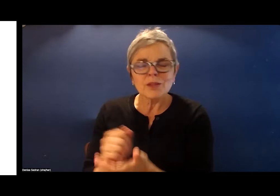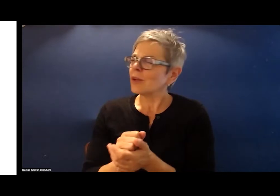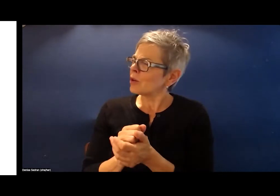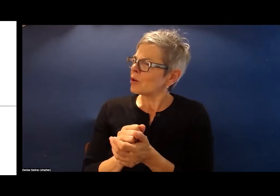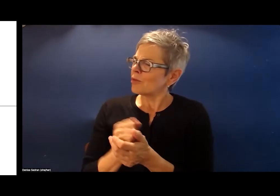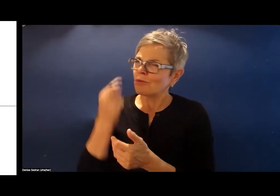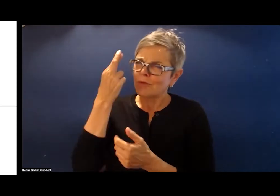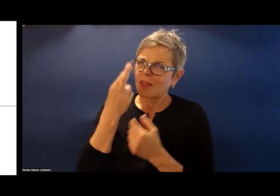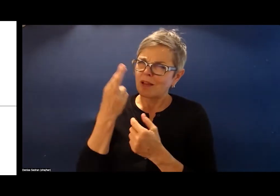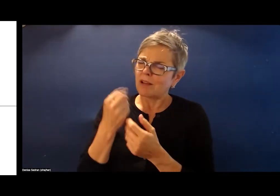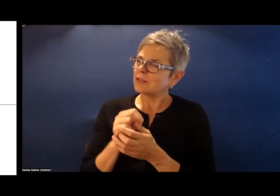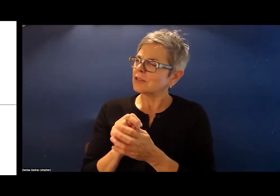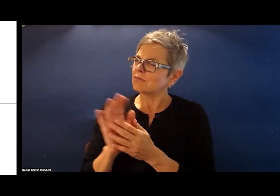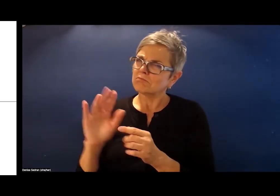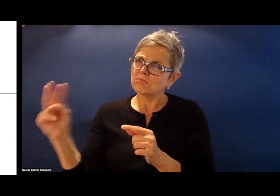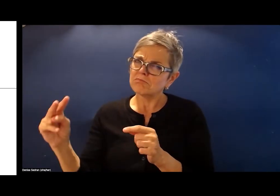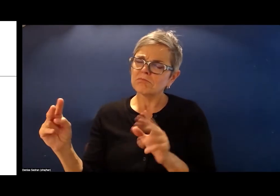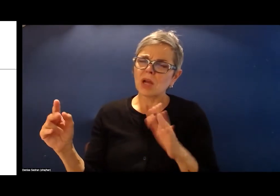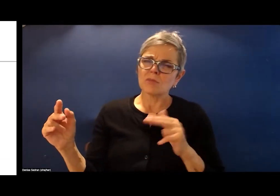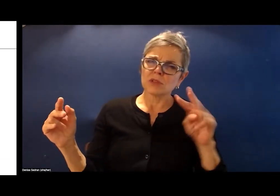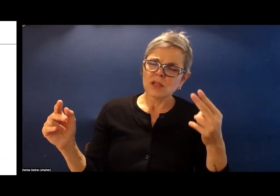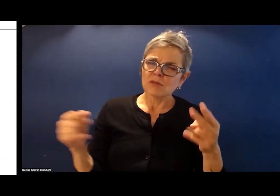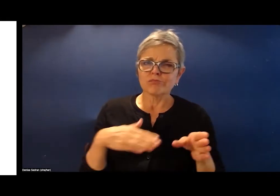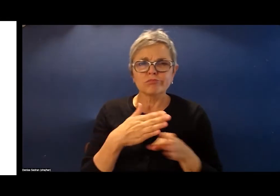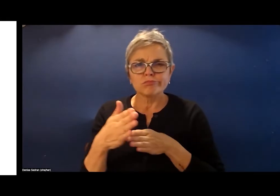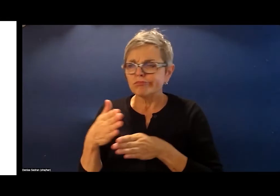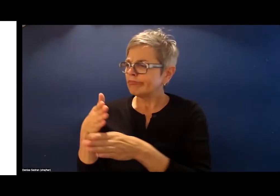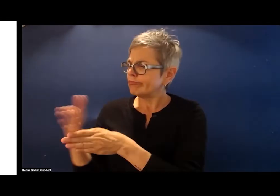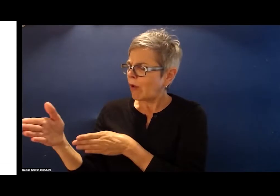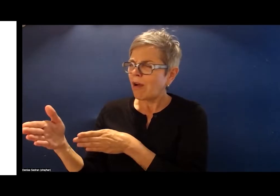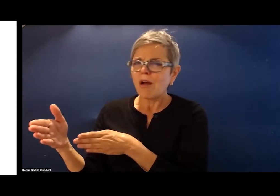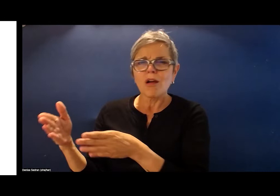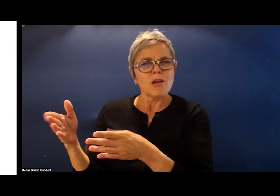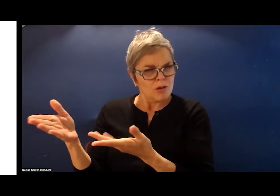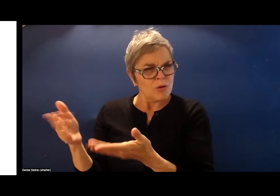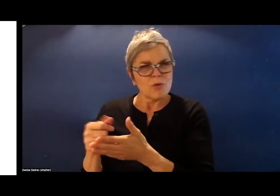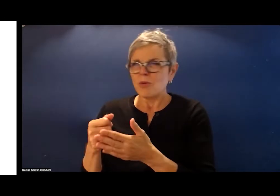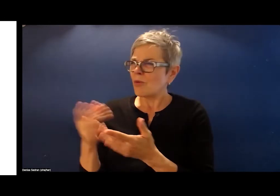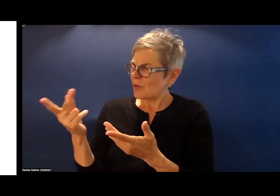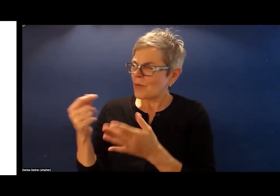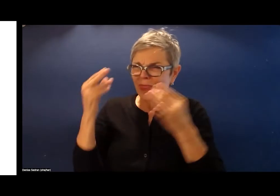disciplinary access points and positions, that we were both troubling over the same questions